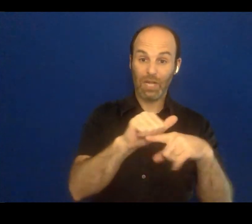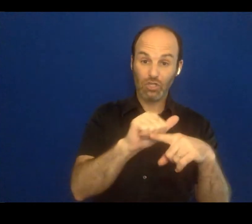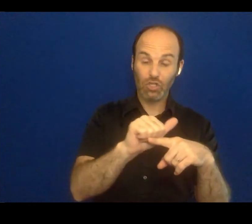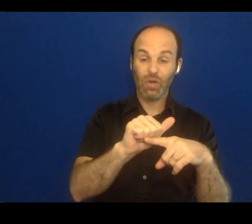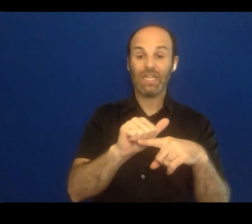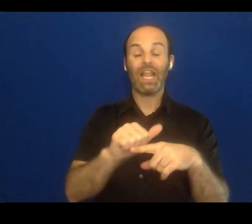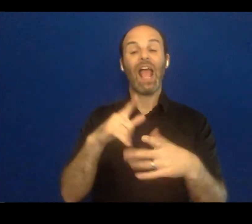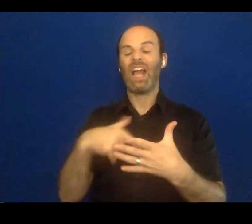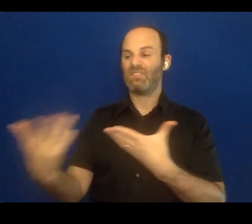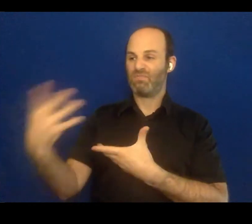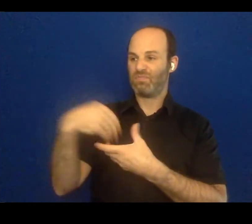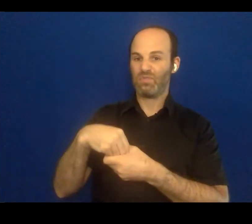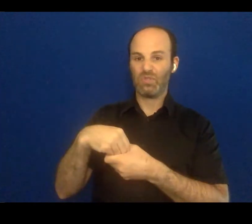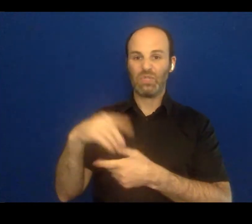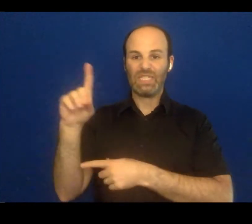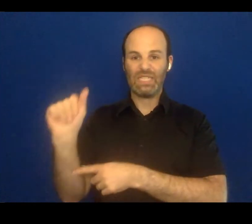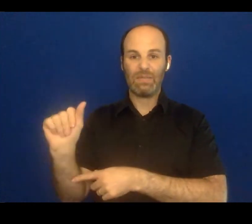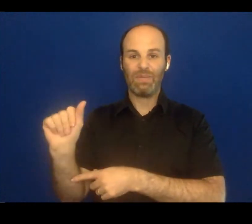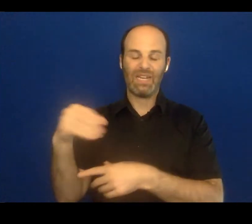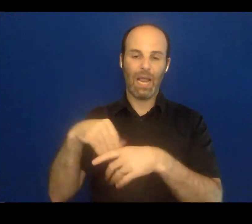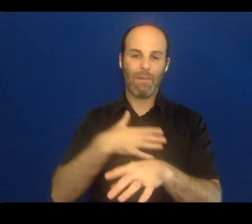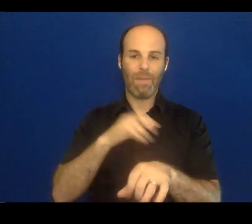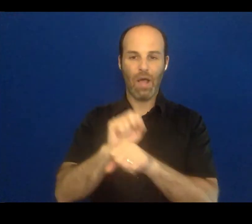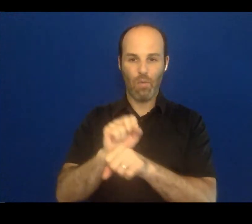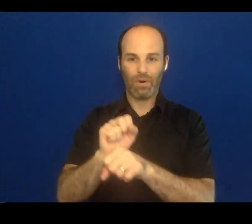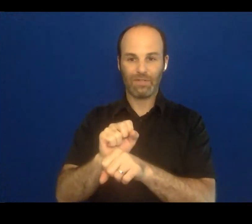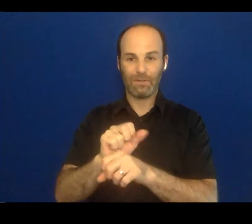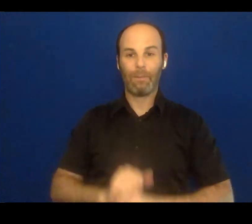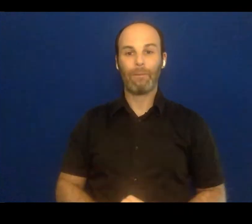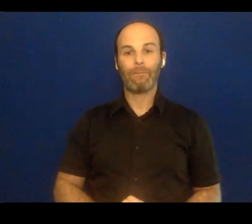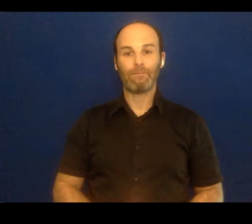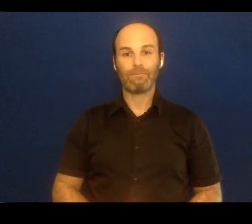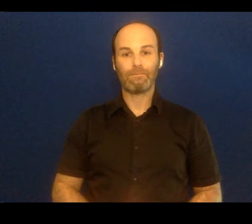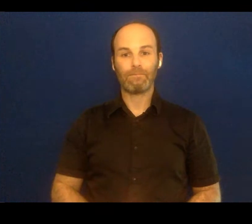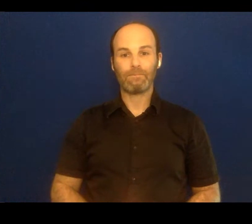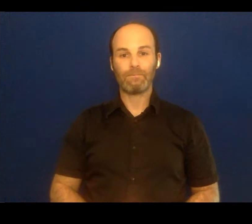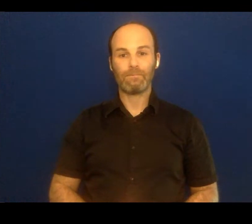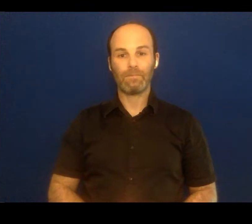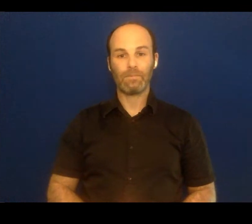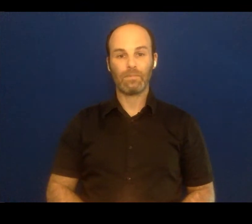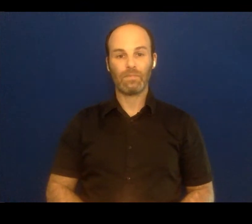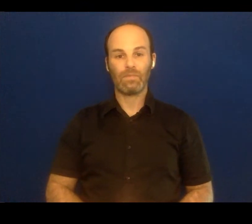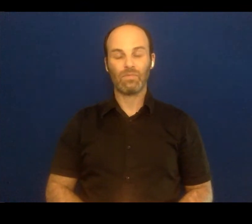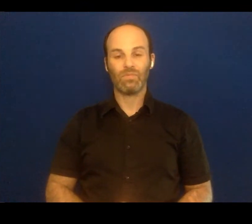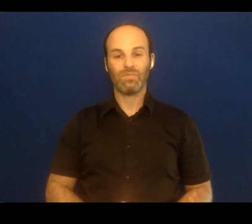BRINGING DISABILITY INCLUSION INTO MEDICAL EDUCATION. HELLO.